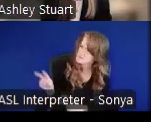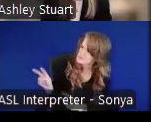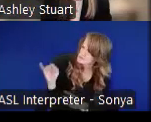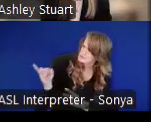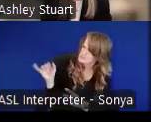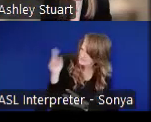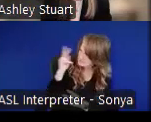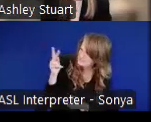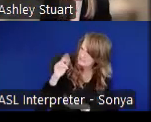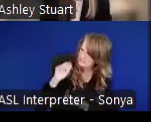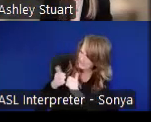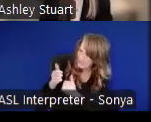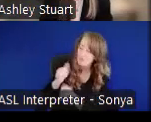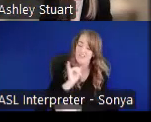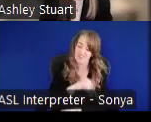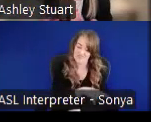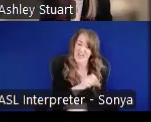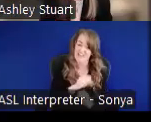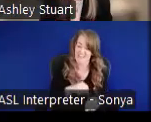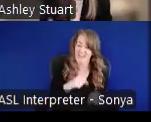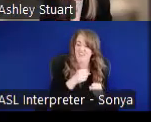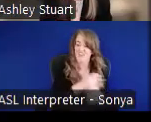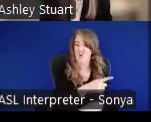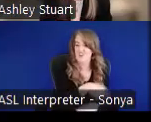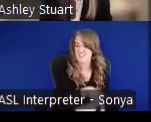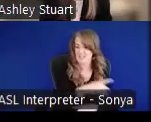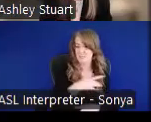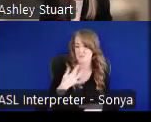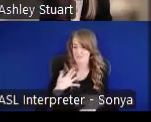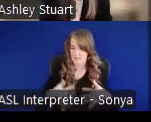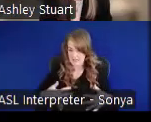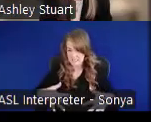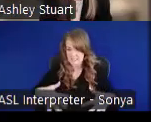anxiety provoking, so encouraging caregivers to, you